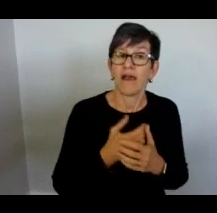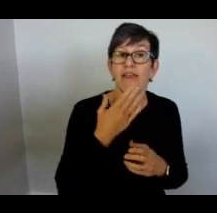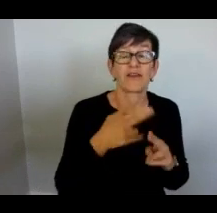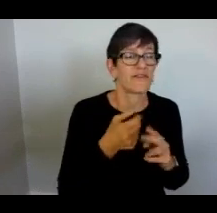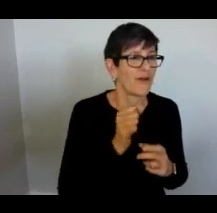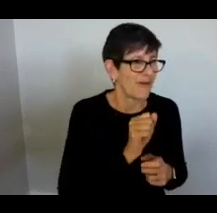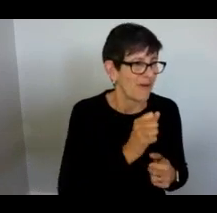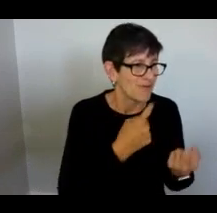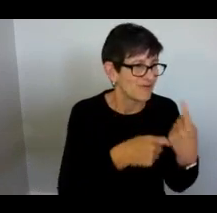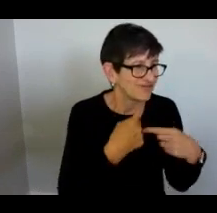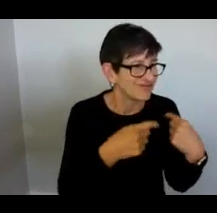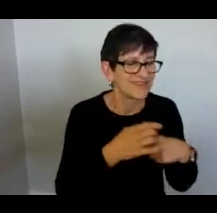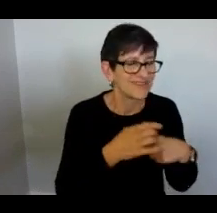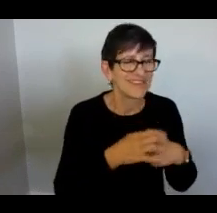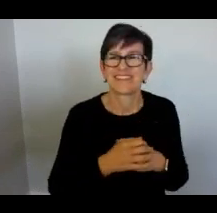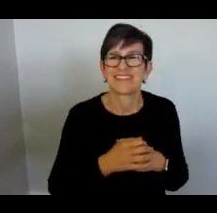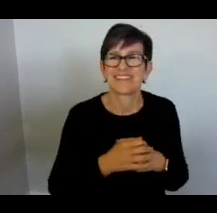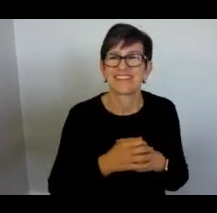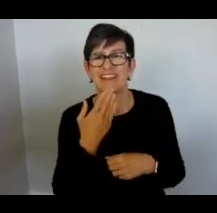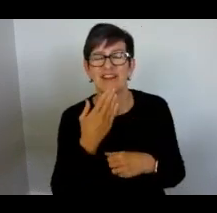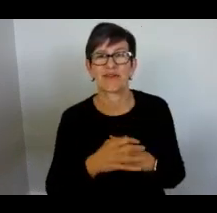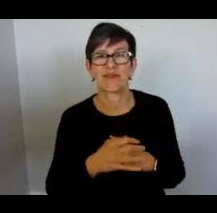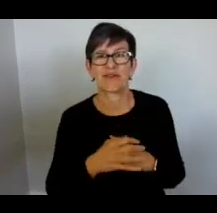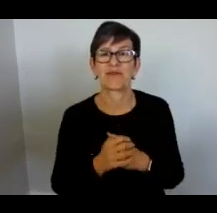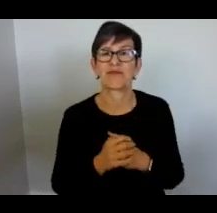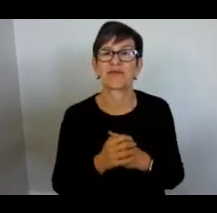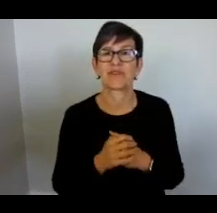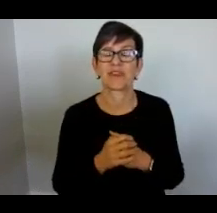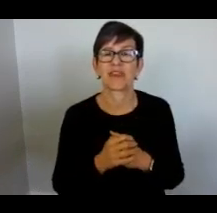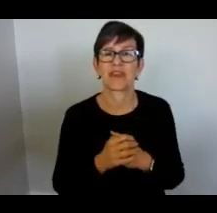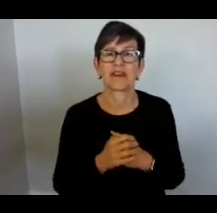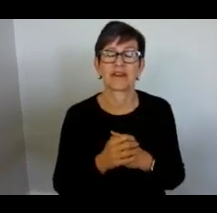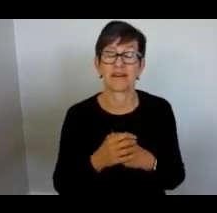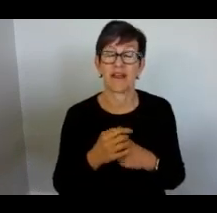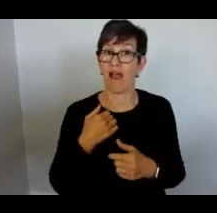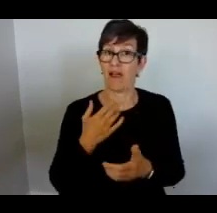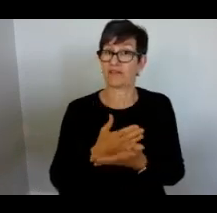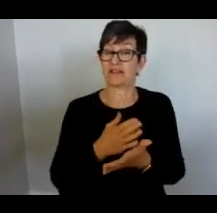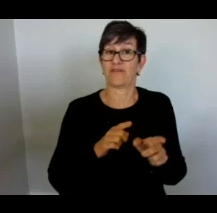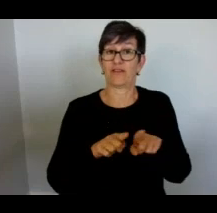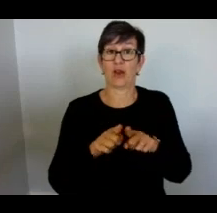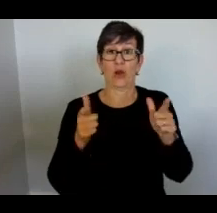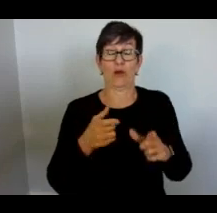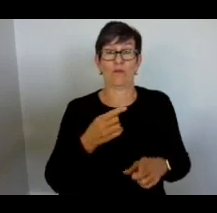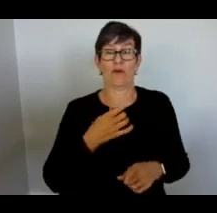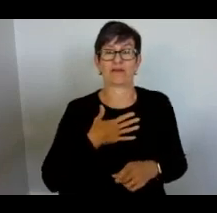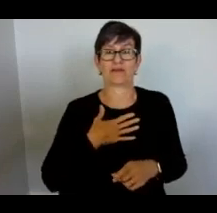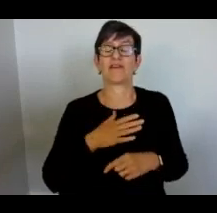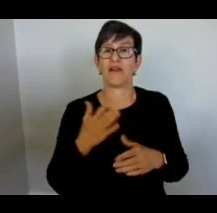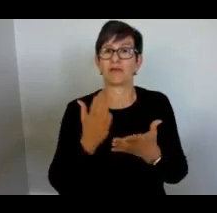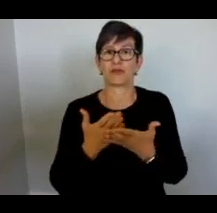being in today's panel. I definitely learnt a lot myself and I'm sure our audience have learnt a lot